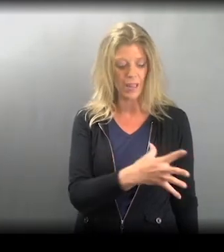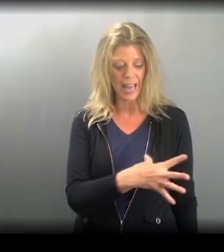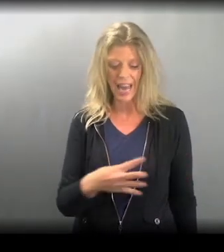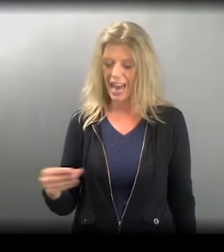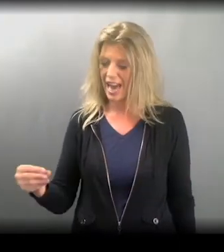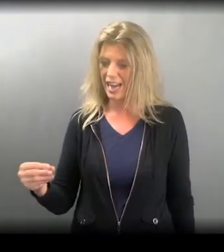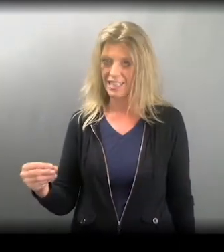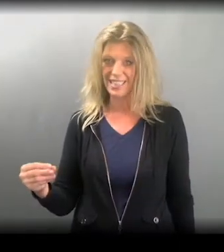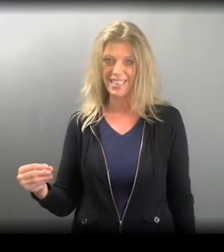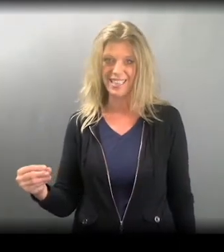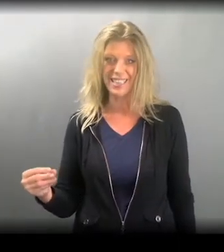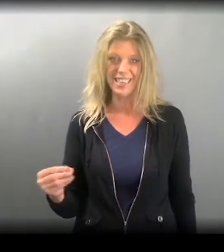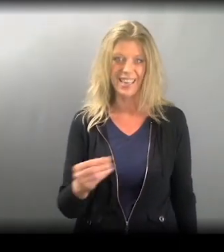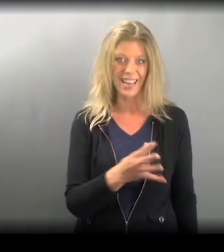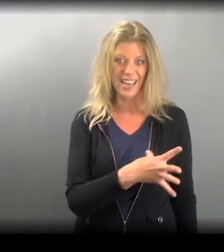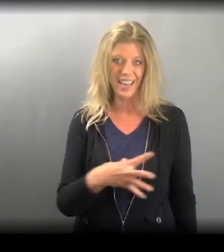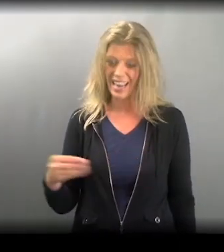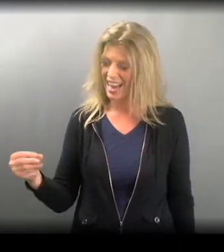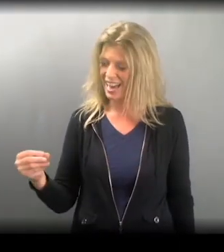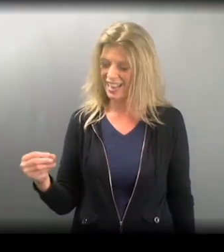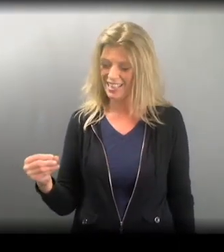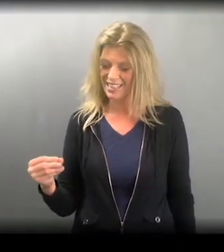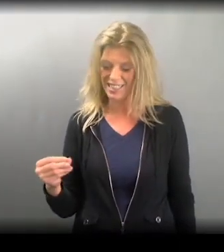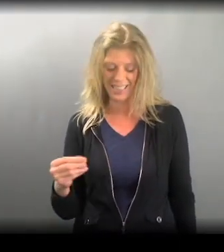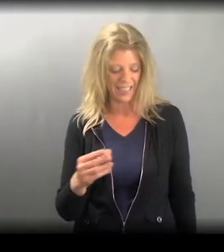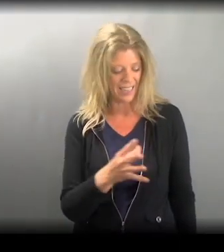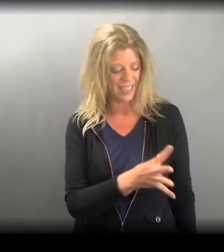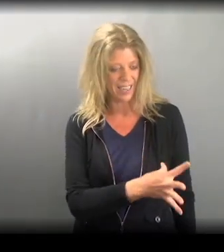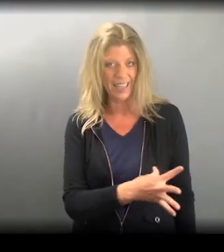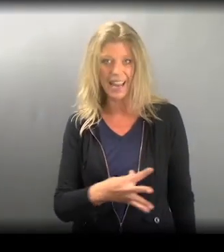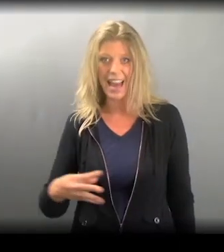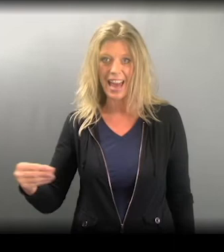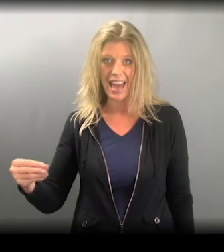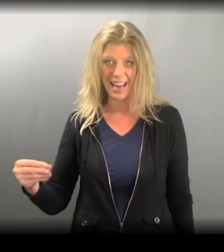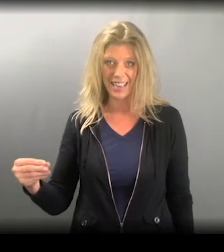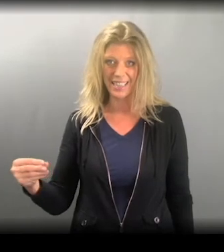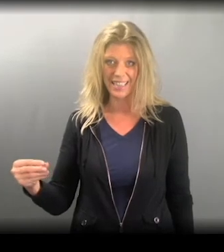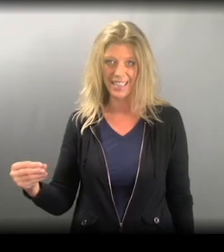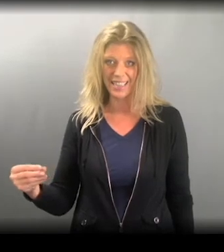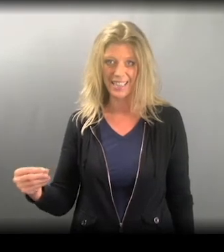AND